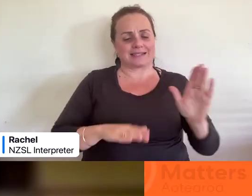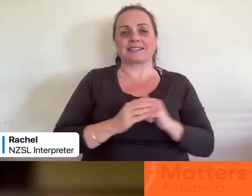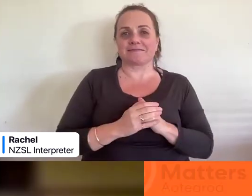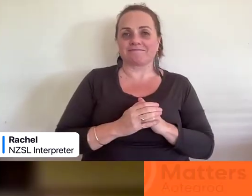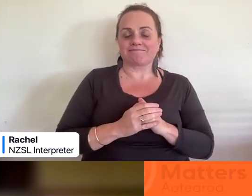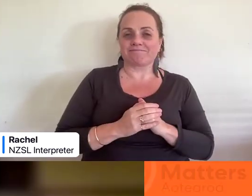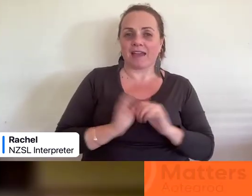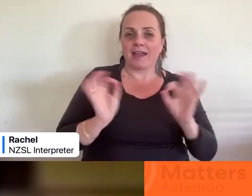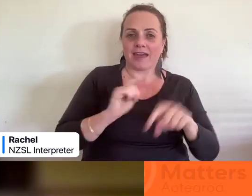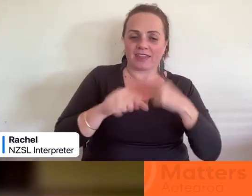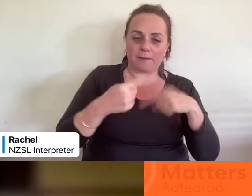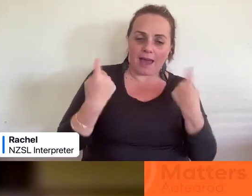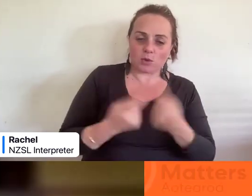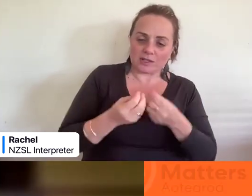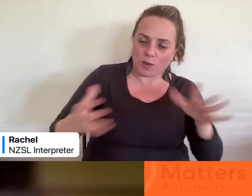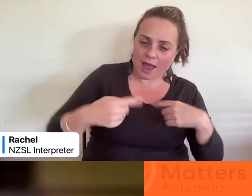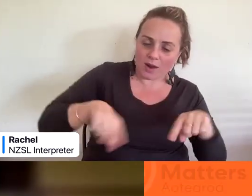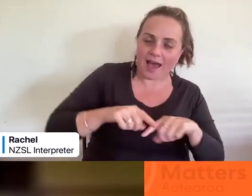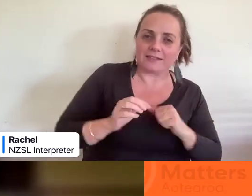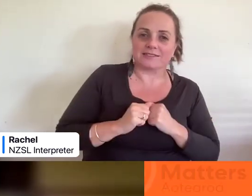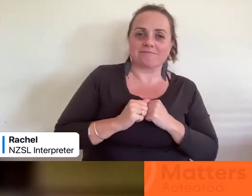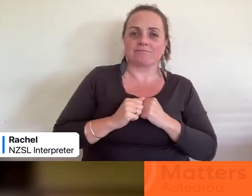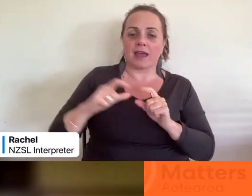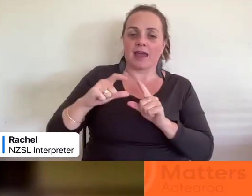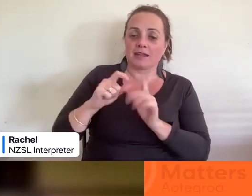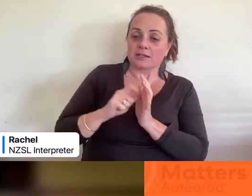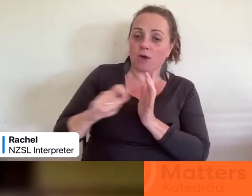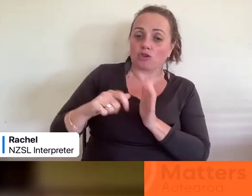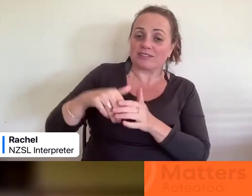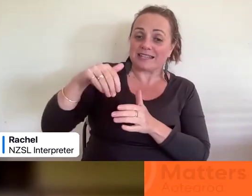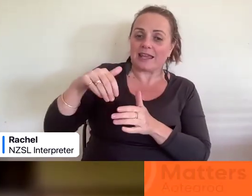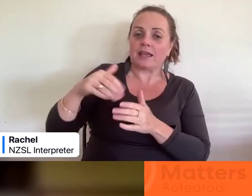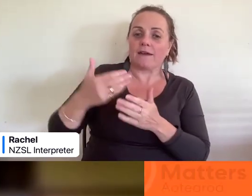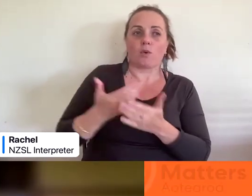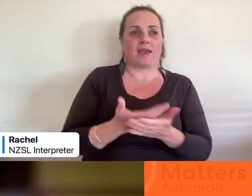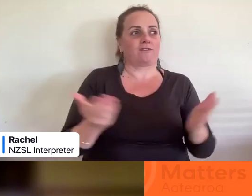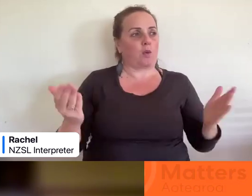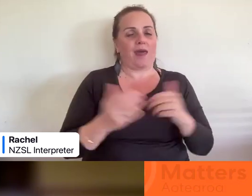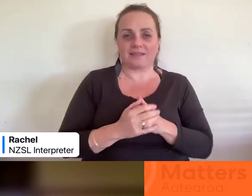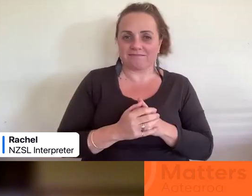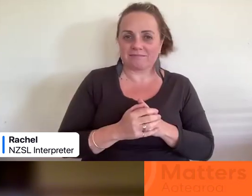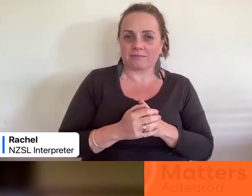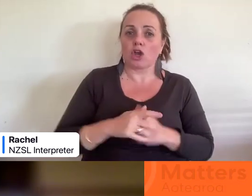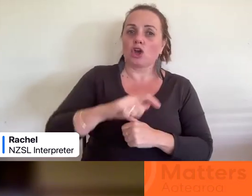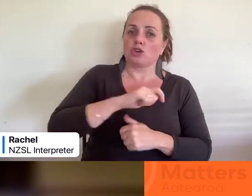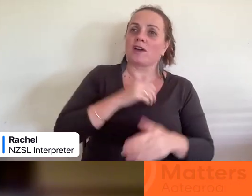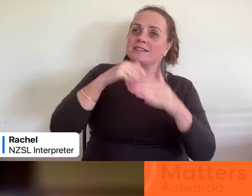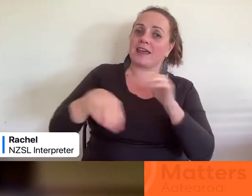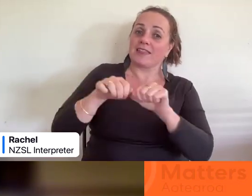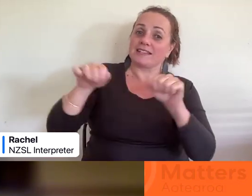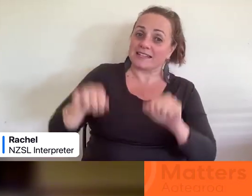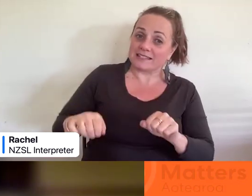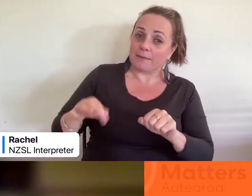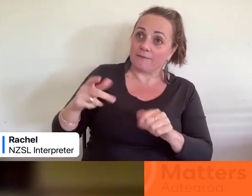us without us. Democracy is for everyone. Trust in democratic systems is important.